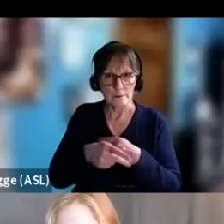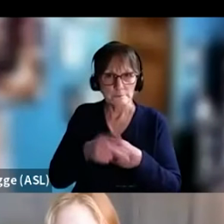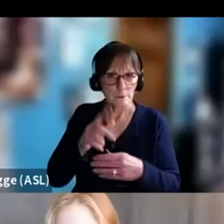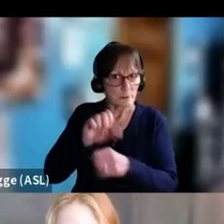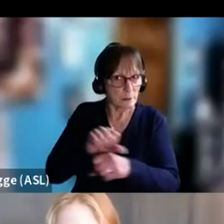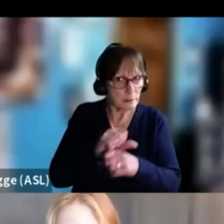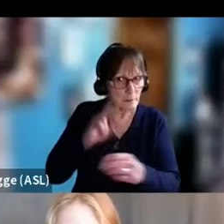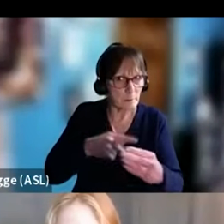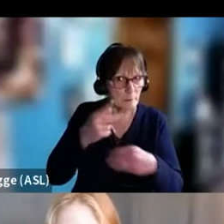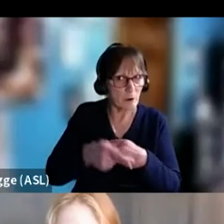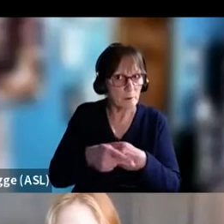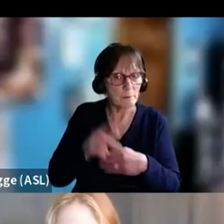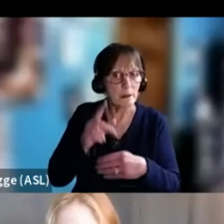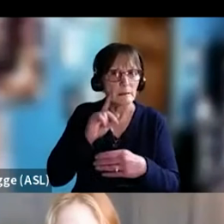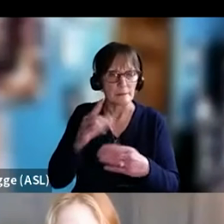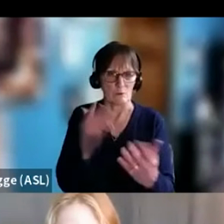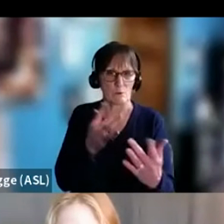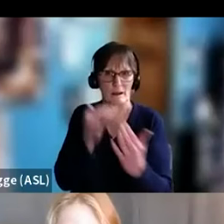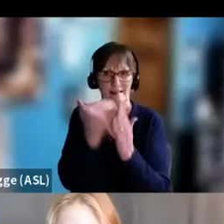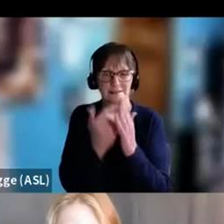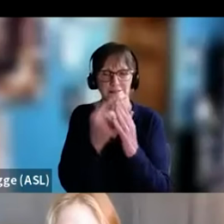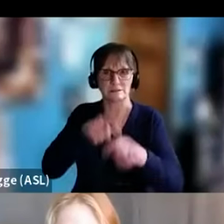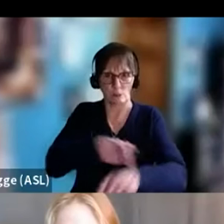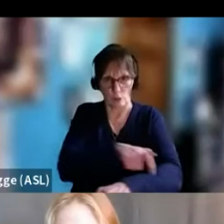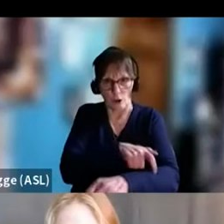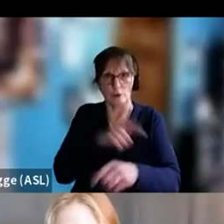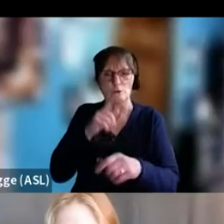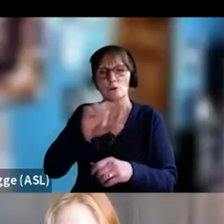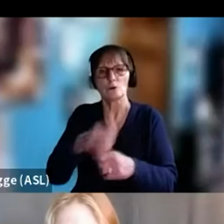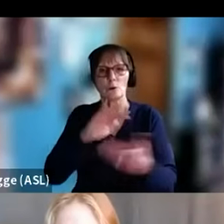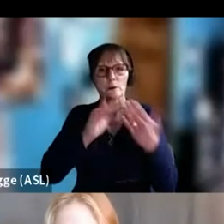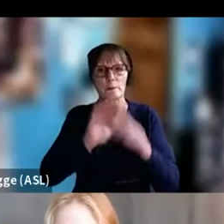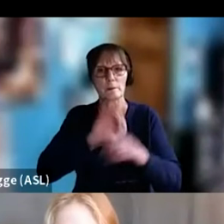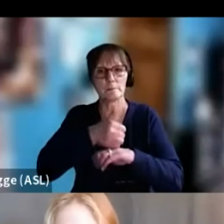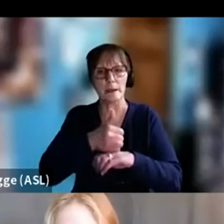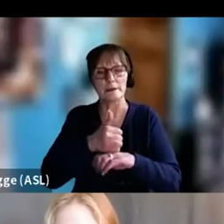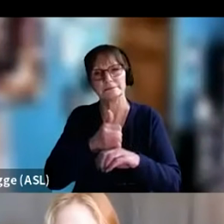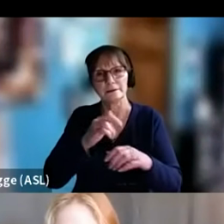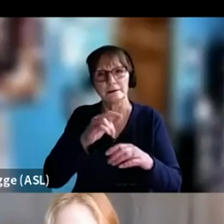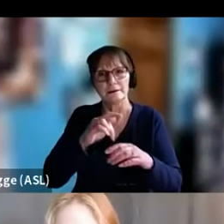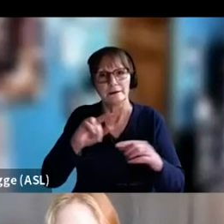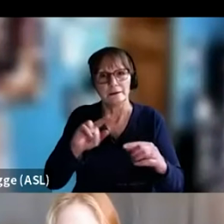is that the wait list is very long. But there are other community-based resources, brain injury associations and alliances